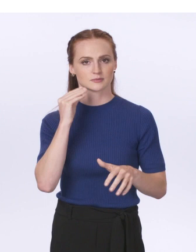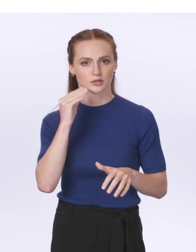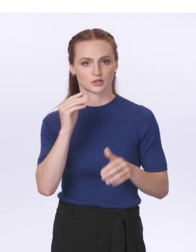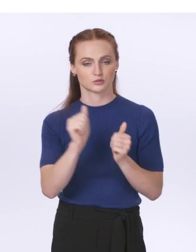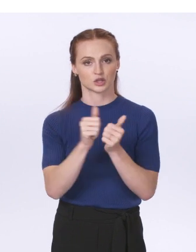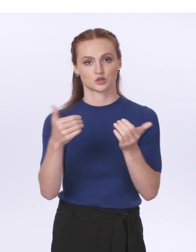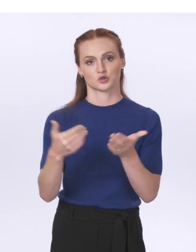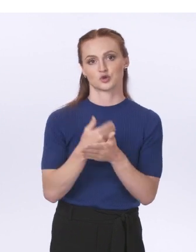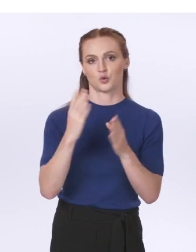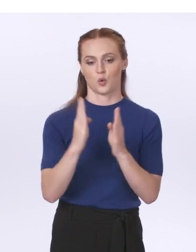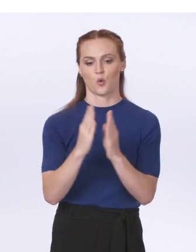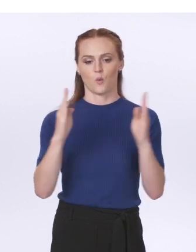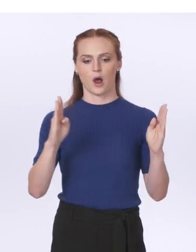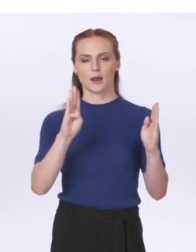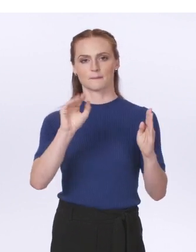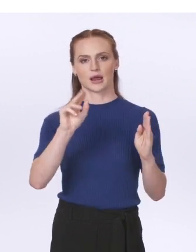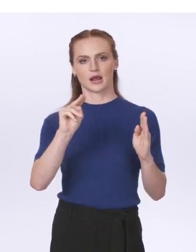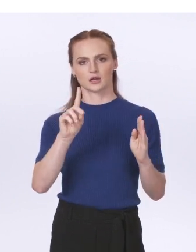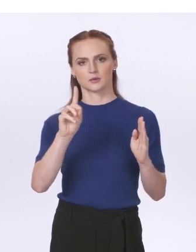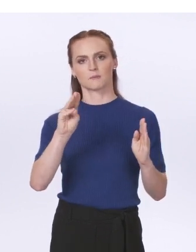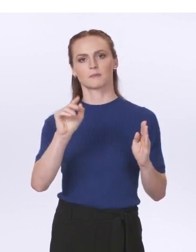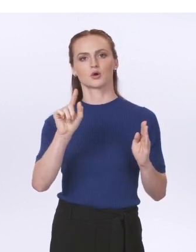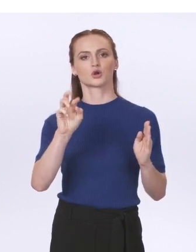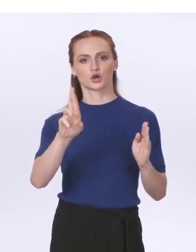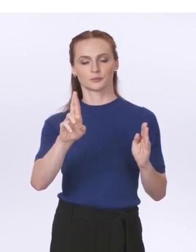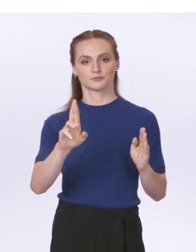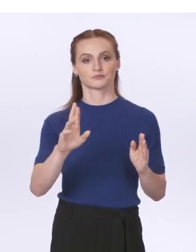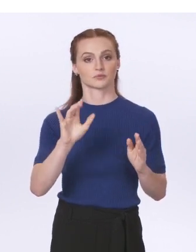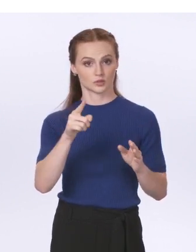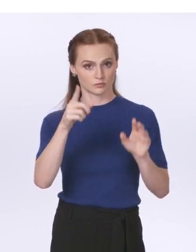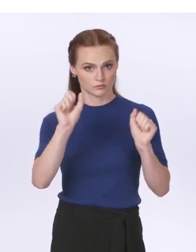To help you take advantage of this new creative capability,